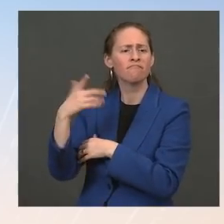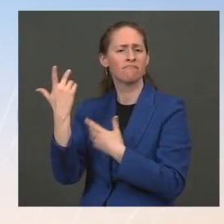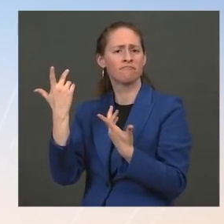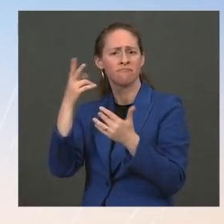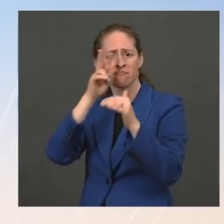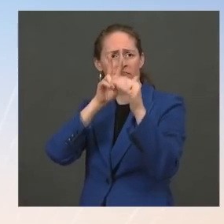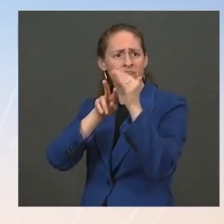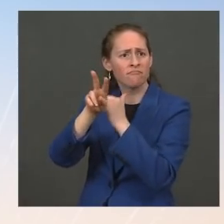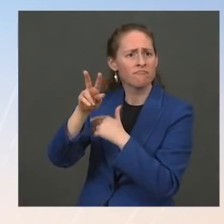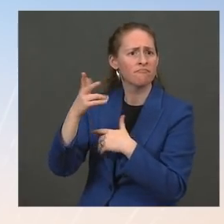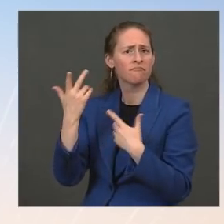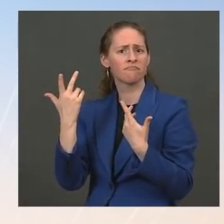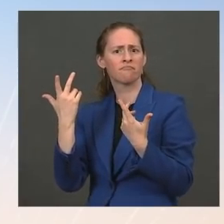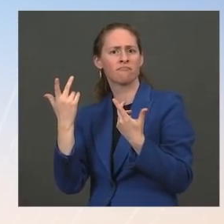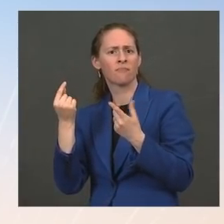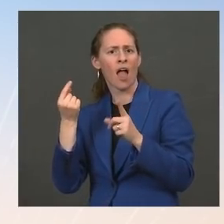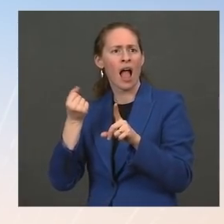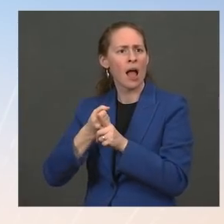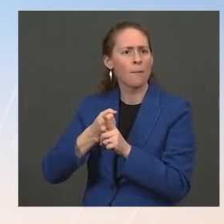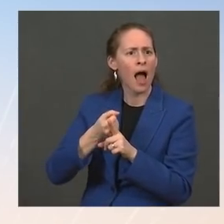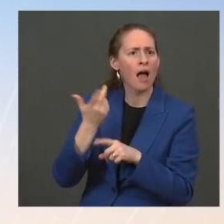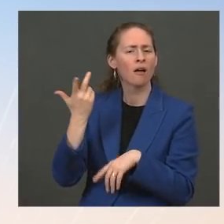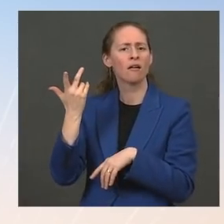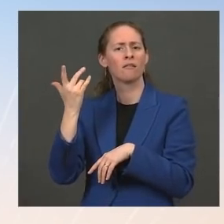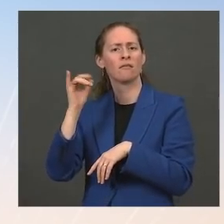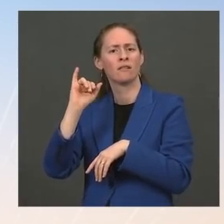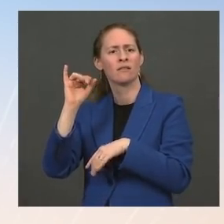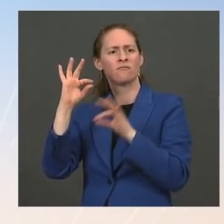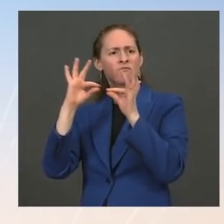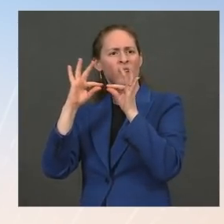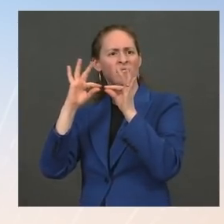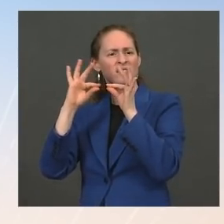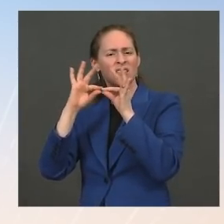Ms. Psaki: Not quite yet that I'm obviously aware of. You know, it is something, obviously,